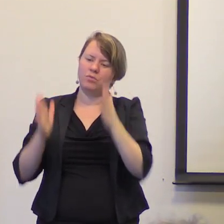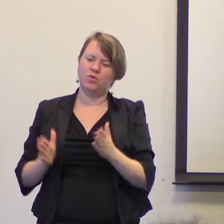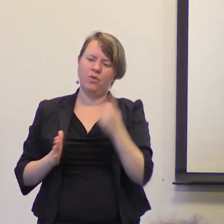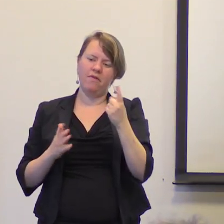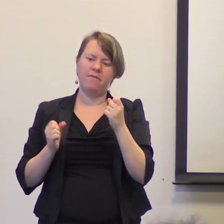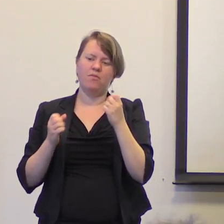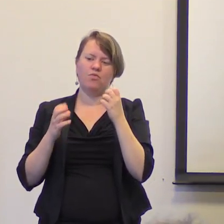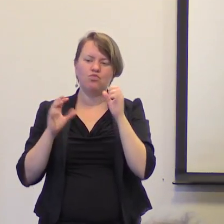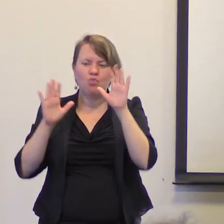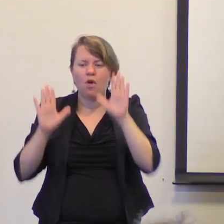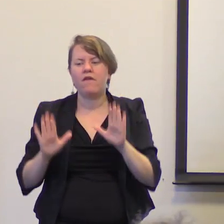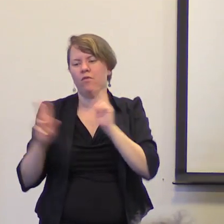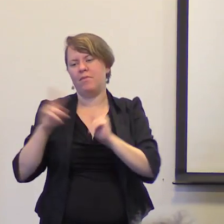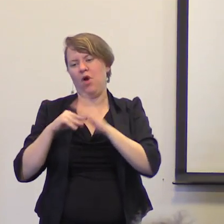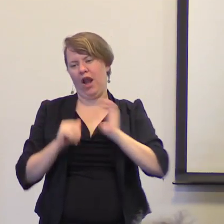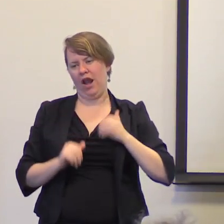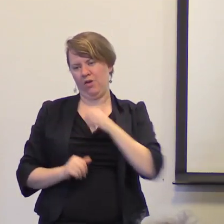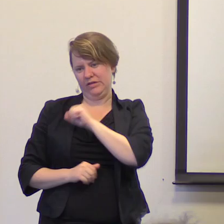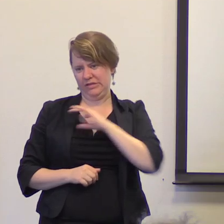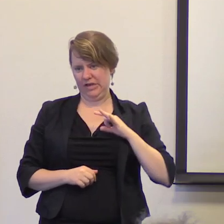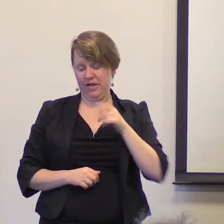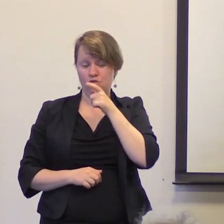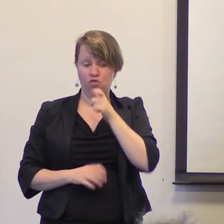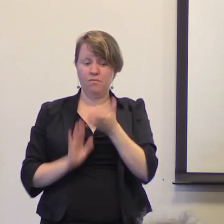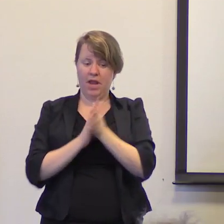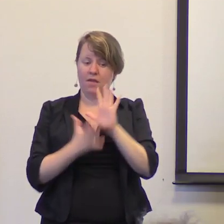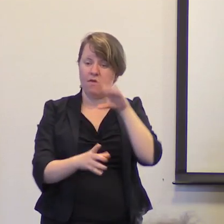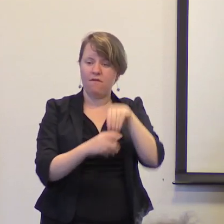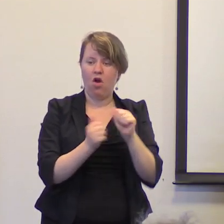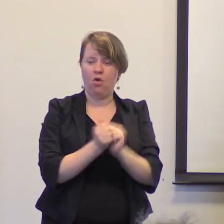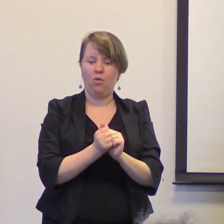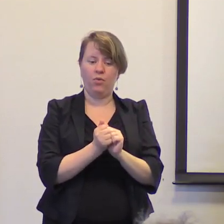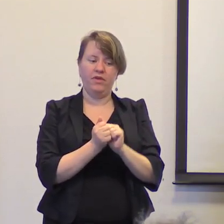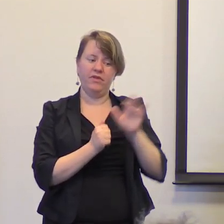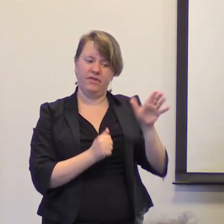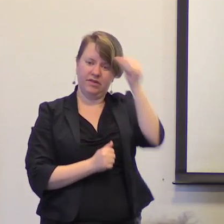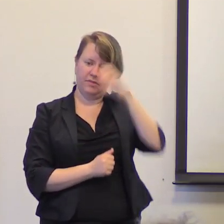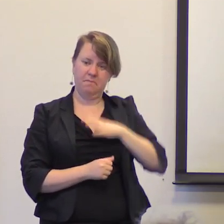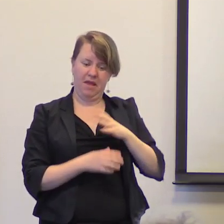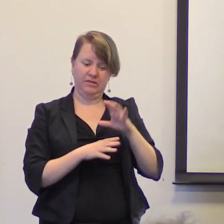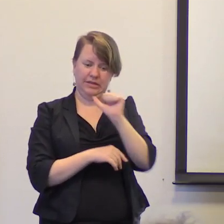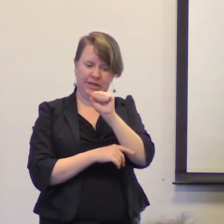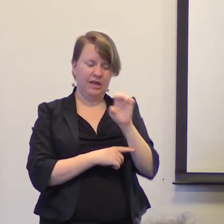people on the ACLU staff, who happened to get involved with Hameed Darweesh's case. This is Lee Gelernt.